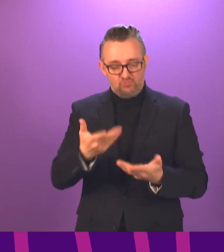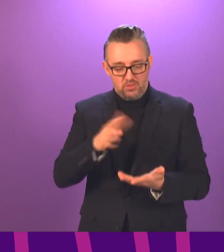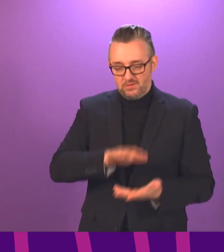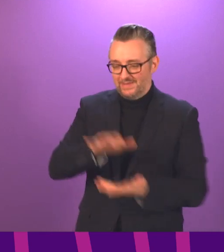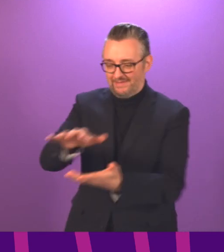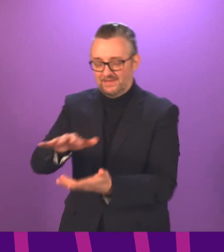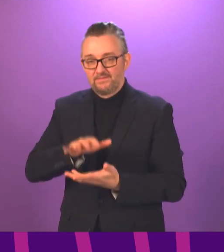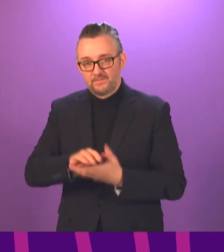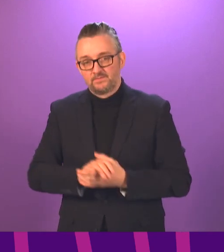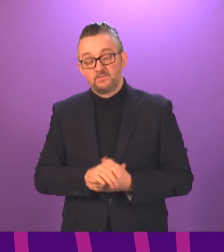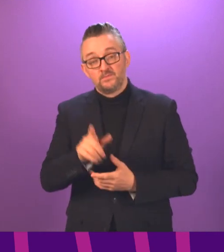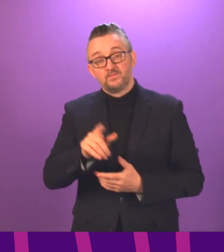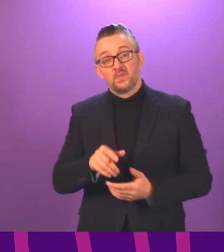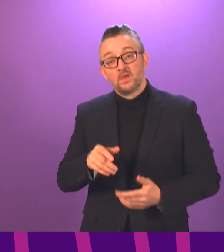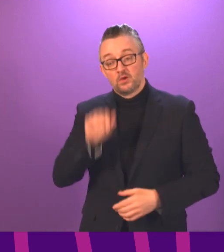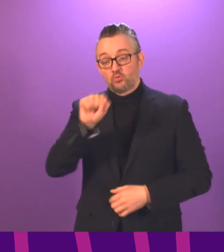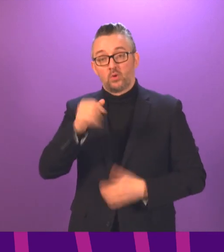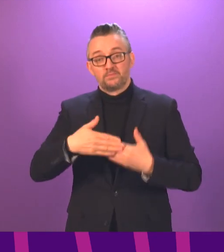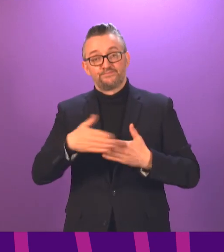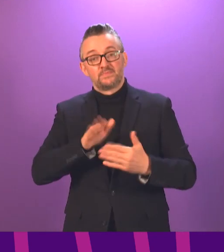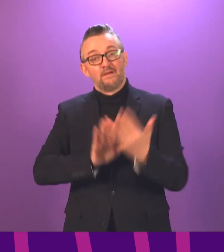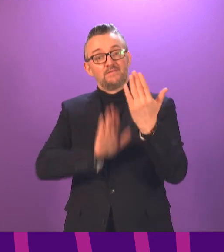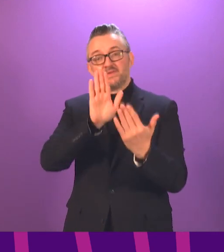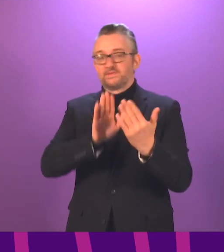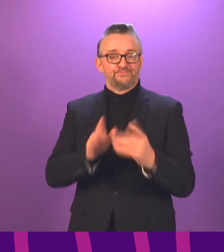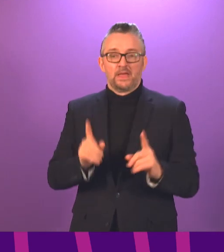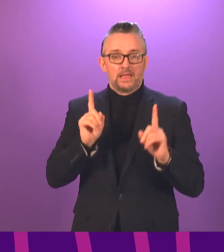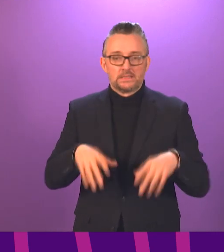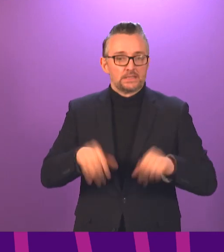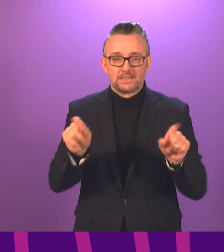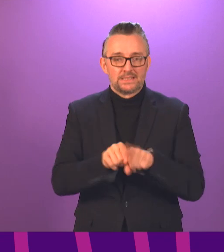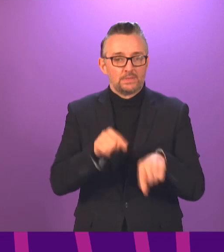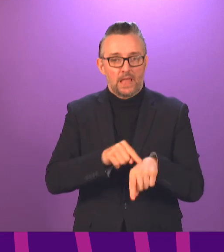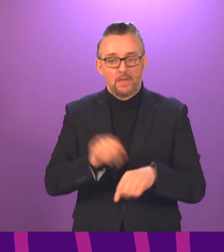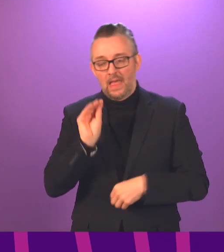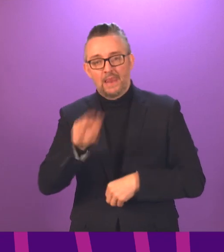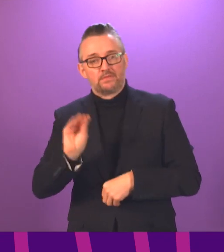Face-to-face campaigning on the doorstep cannot commence at the same time as leafleting. Careful